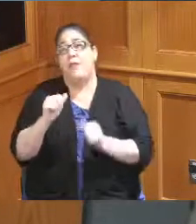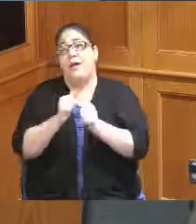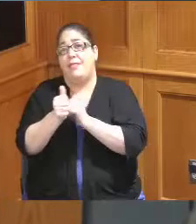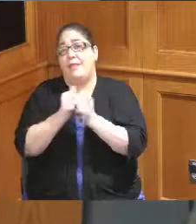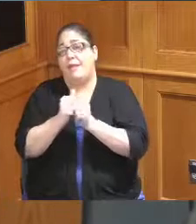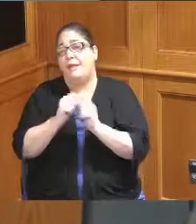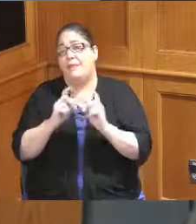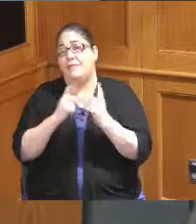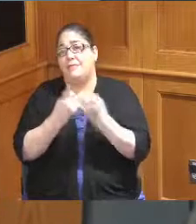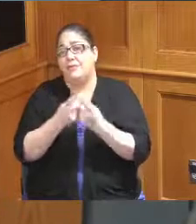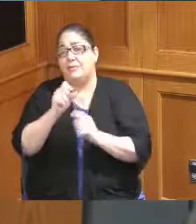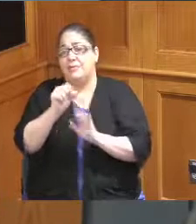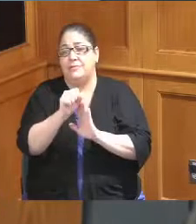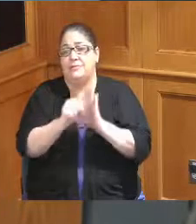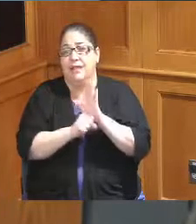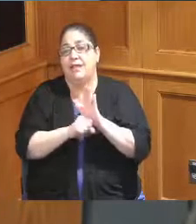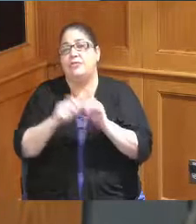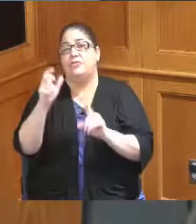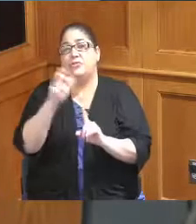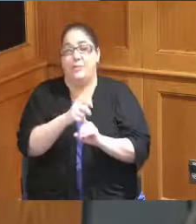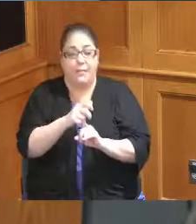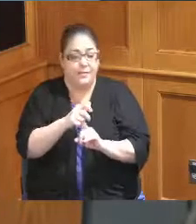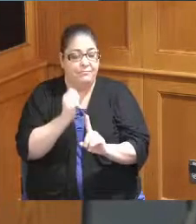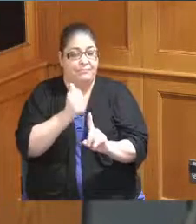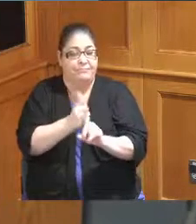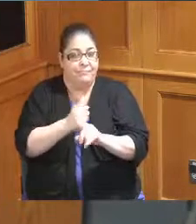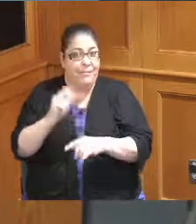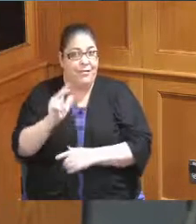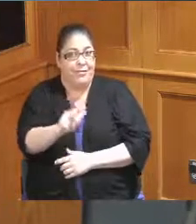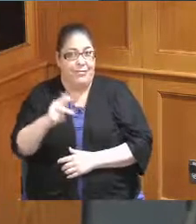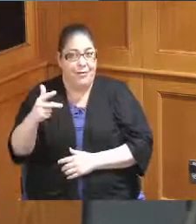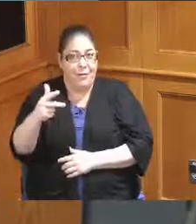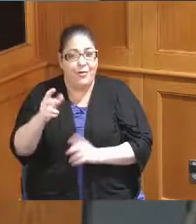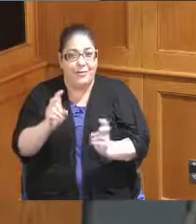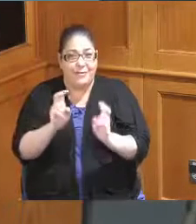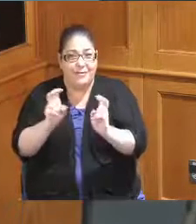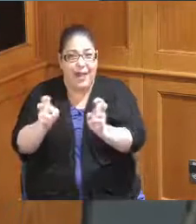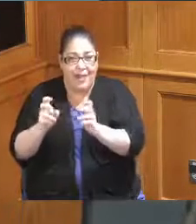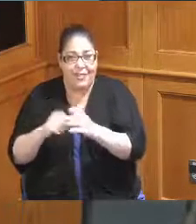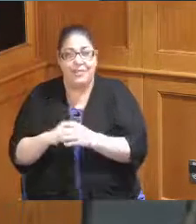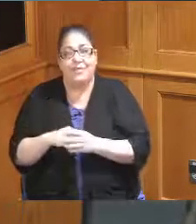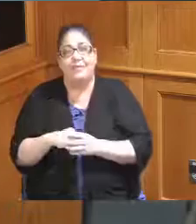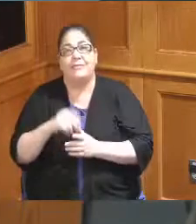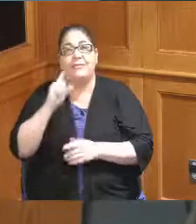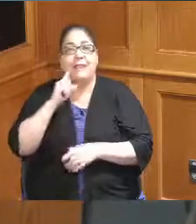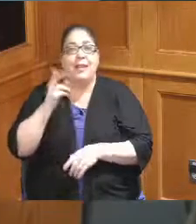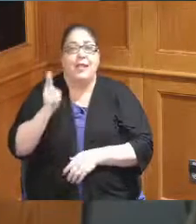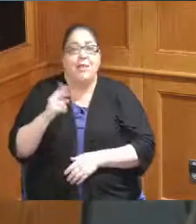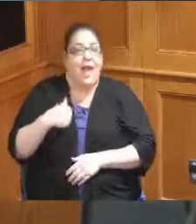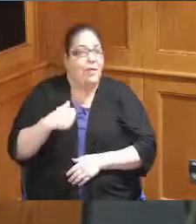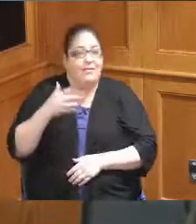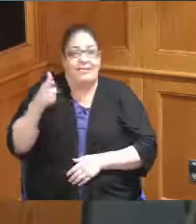state championship making this their third title win in history and I was there shouting I was